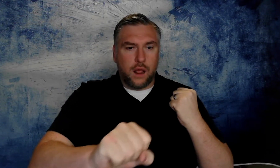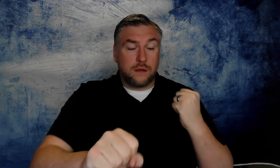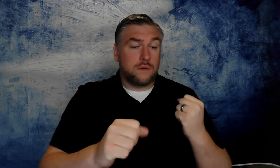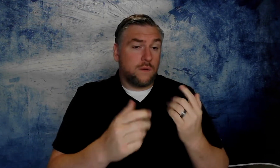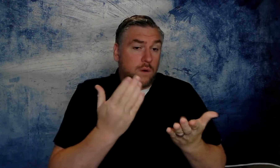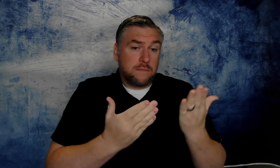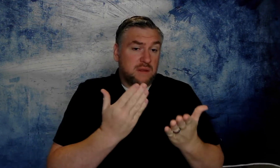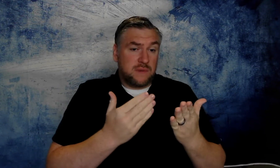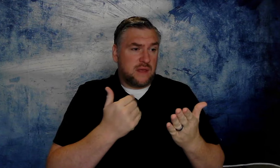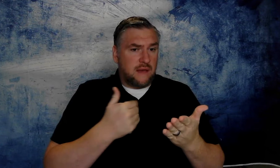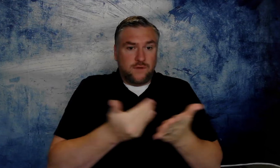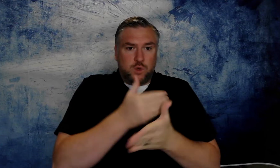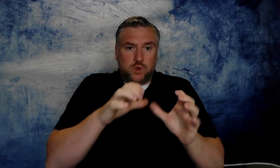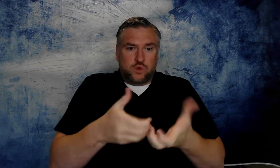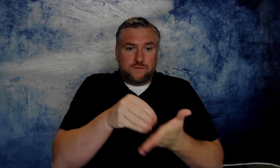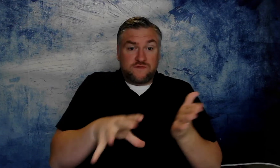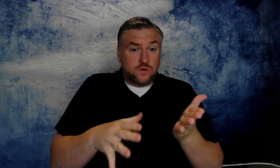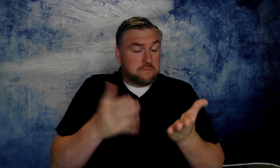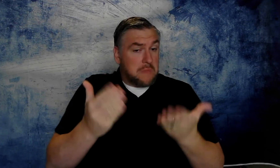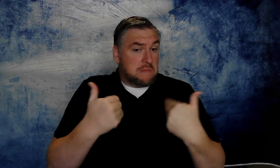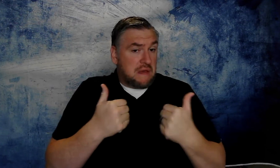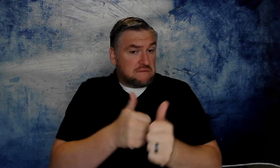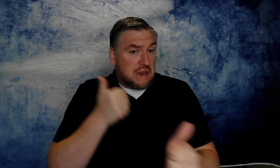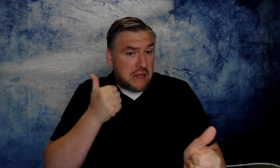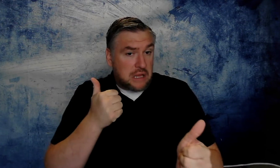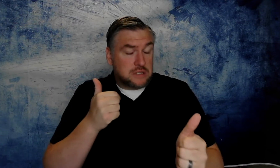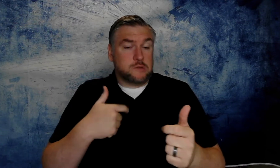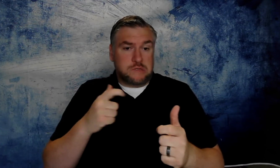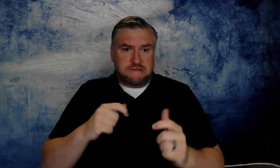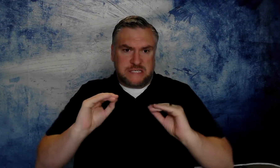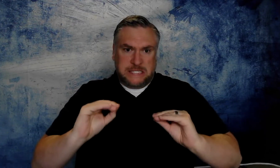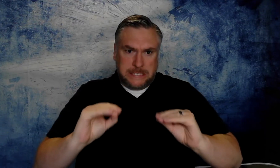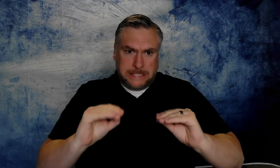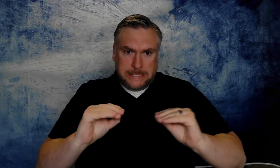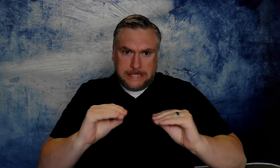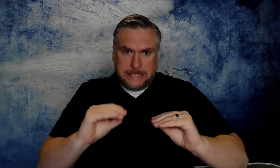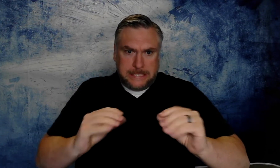that happen and time gets extended! Maybe we have a new group of students with delays and so we have